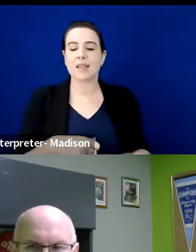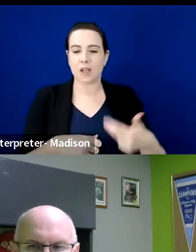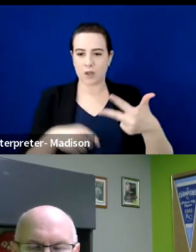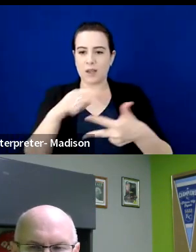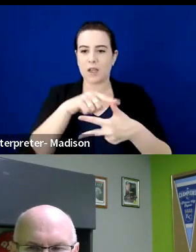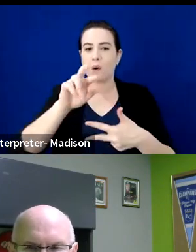I'm wondering, Pat, if you have additional points to what Regina is talking about and some of those barriers [ Unclear ] in Missouri have encountered when working with public health and strengthening those relationships.